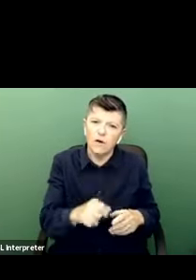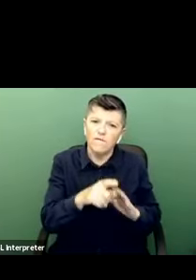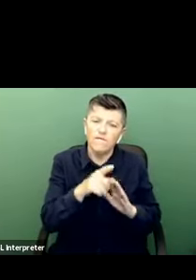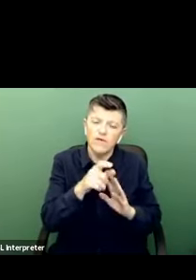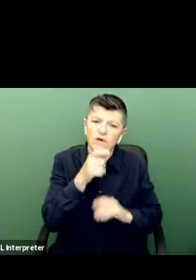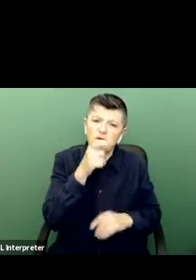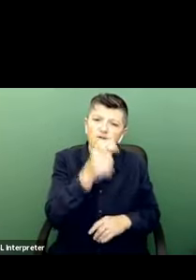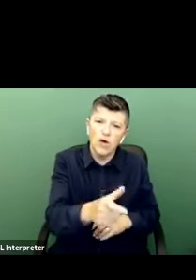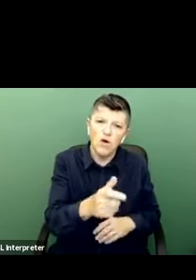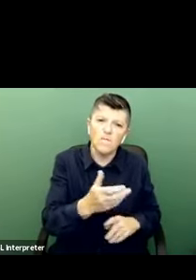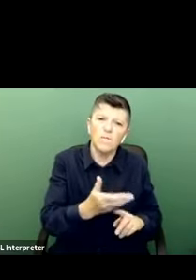in discruteable lights